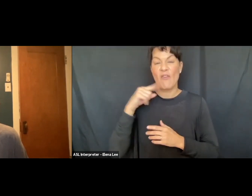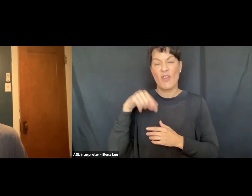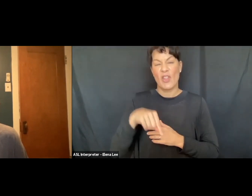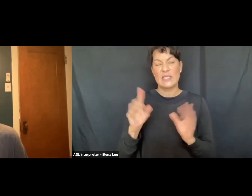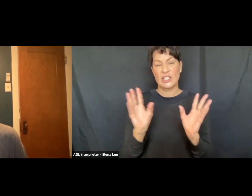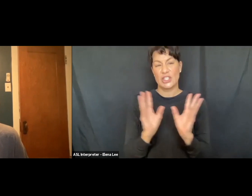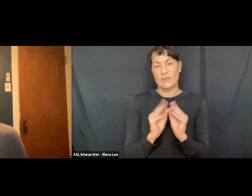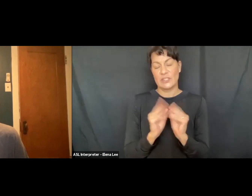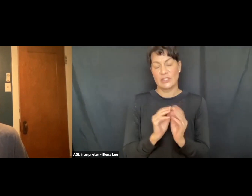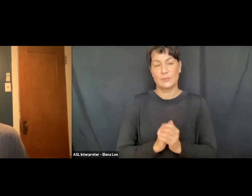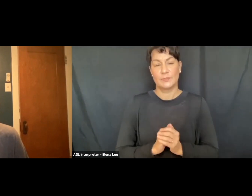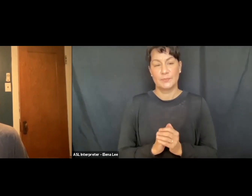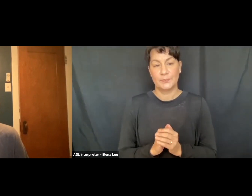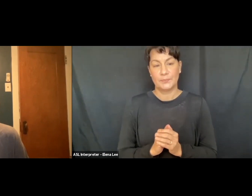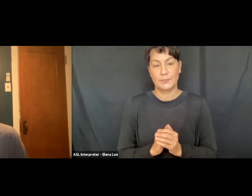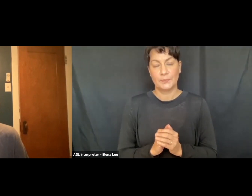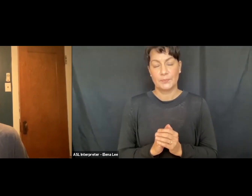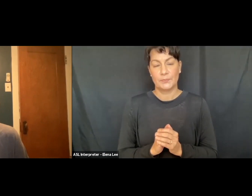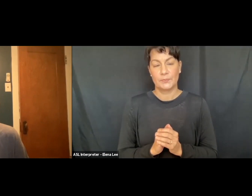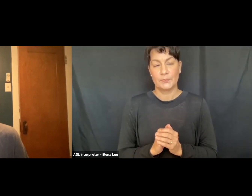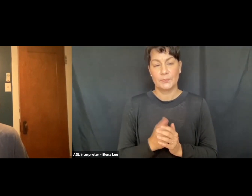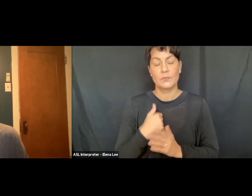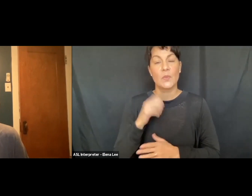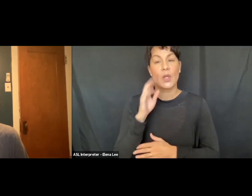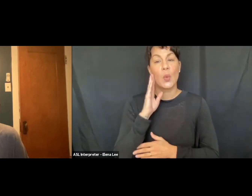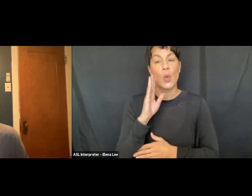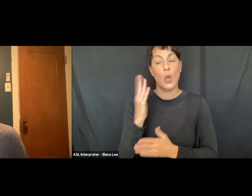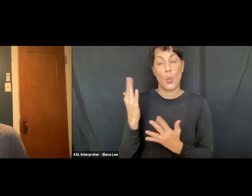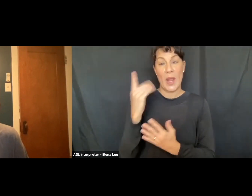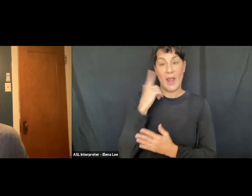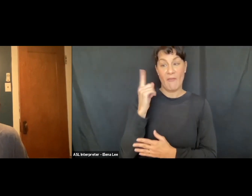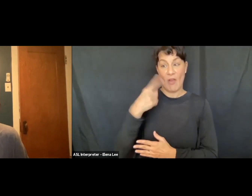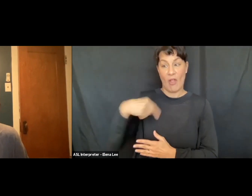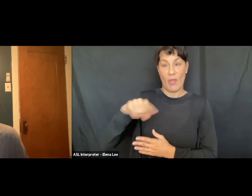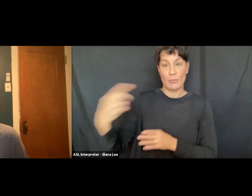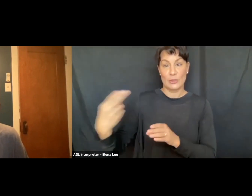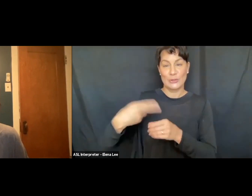And I will just wait for them all to join me on screen,